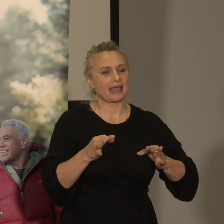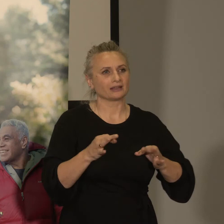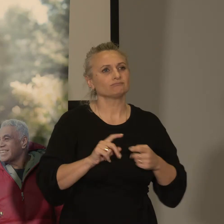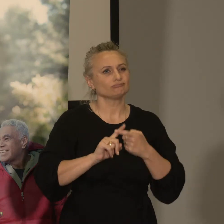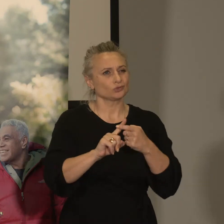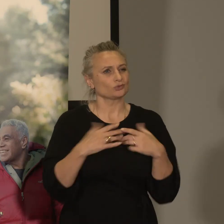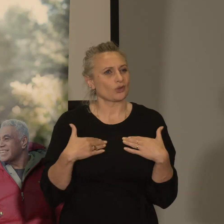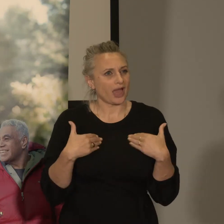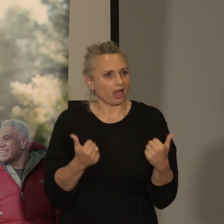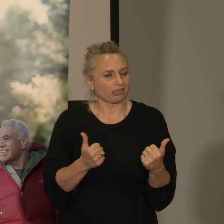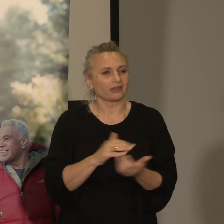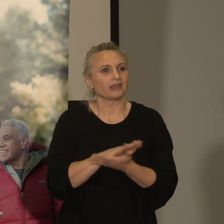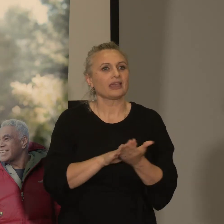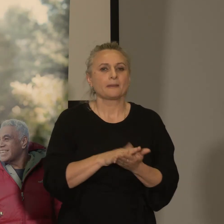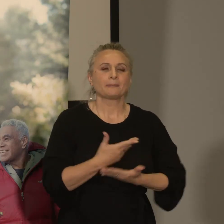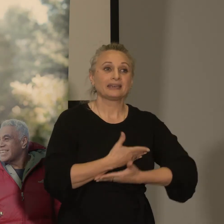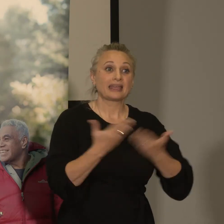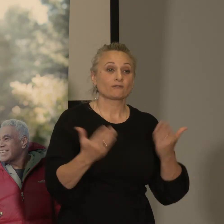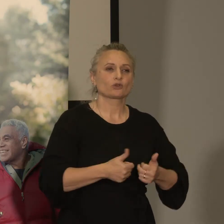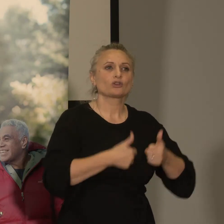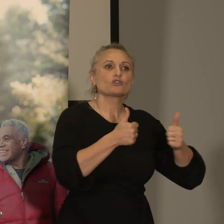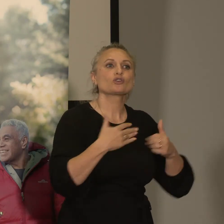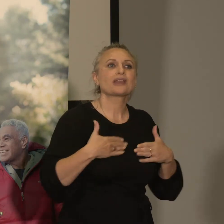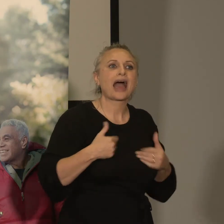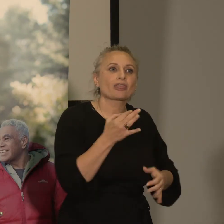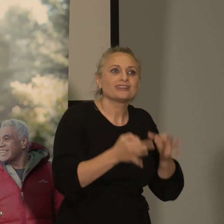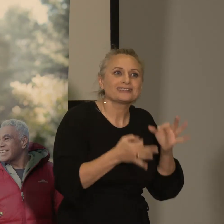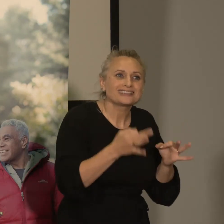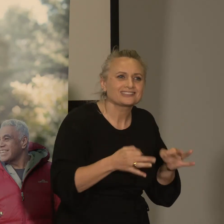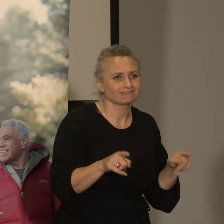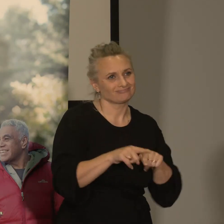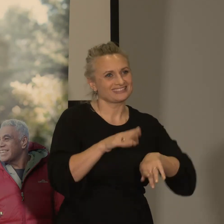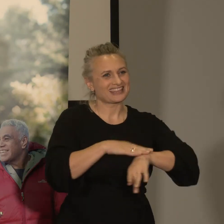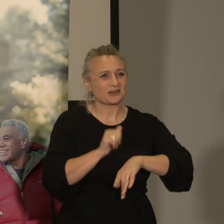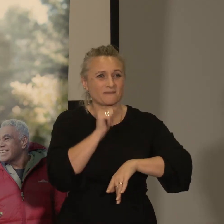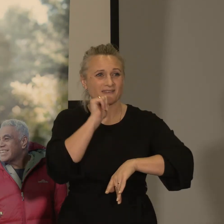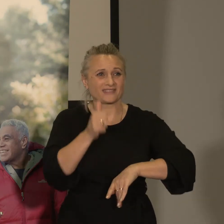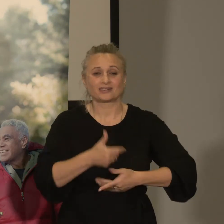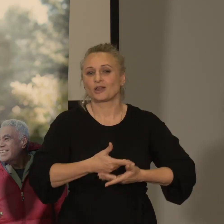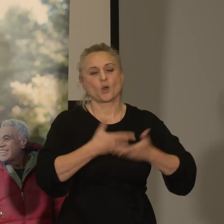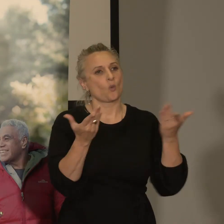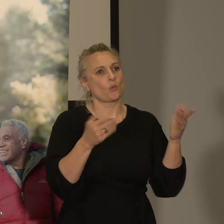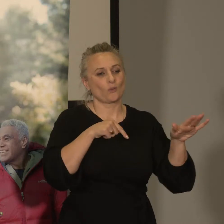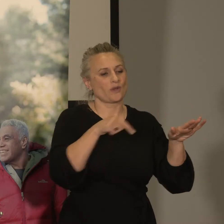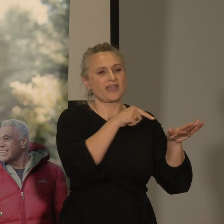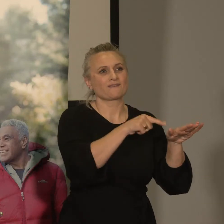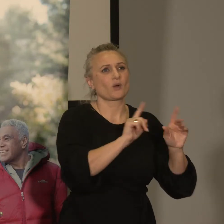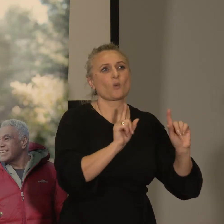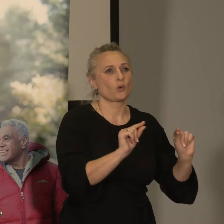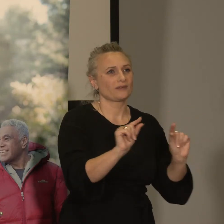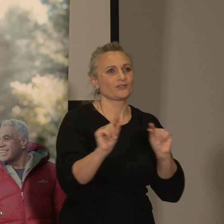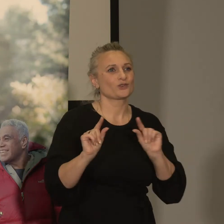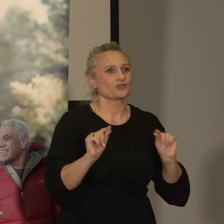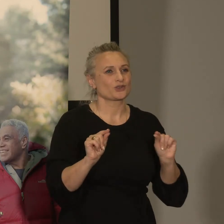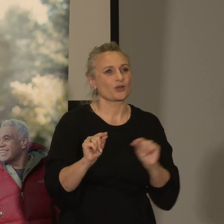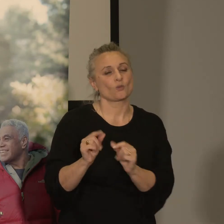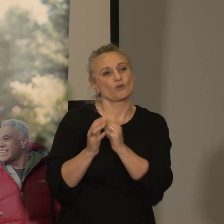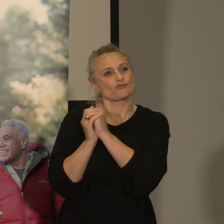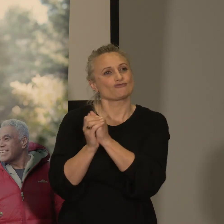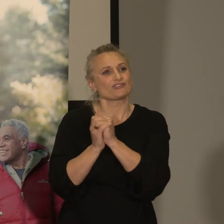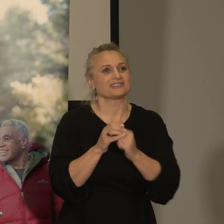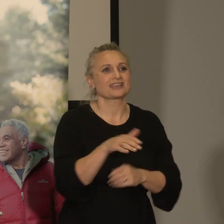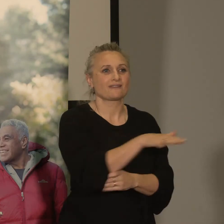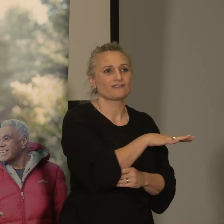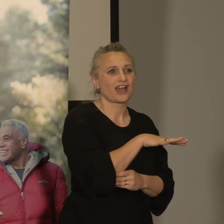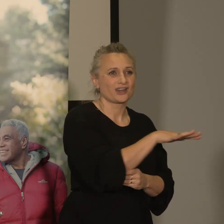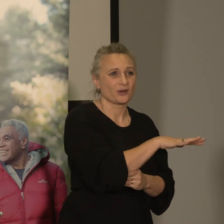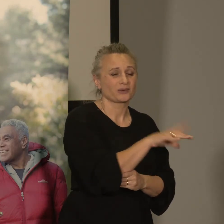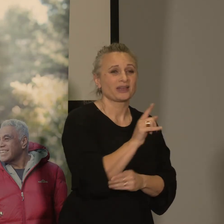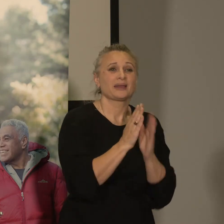need everyone to have a plan